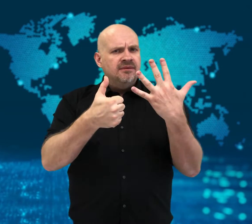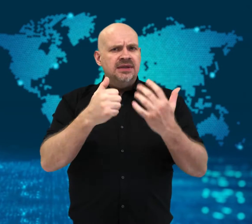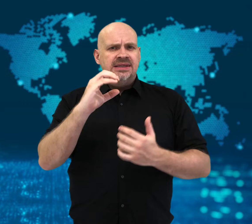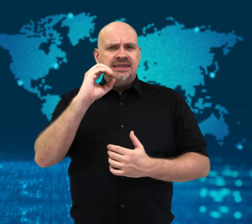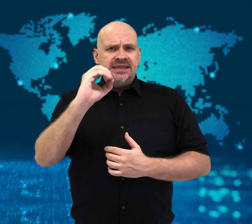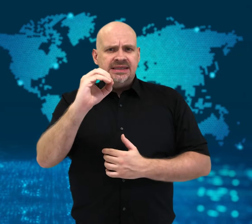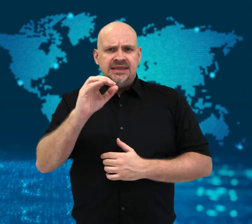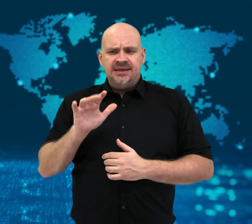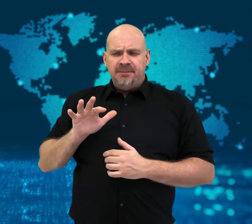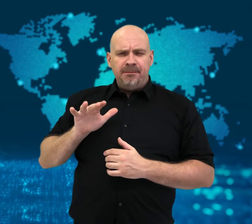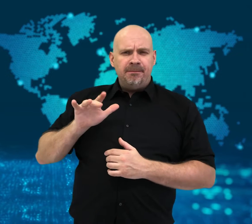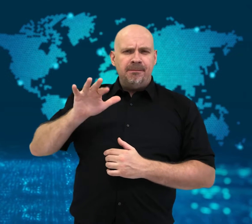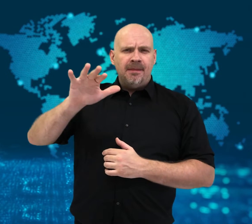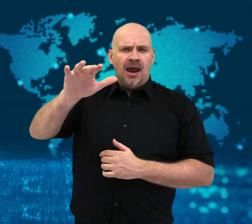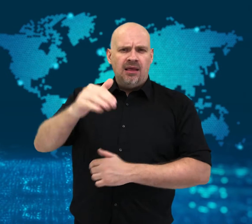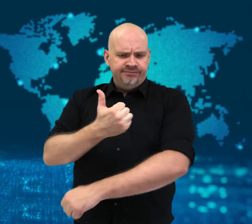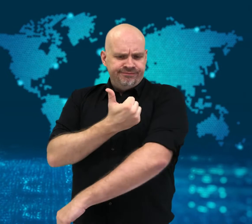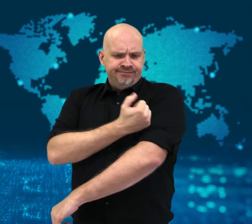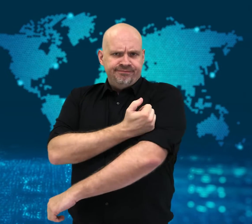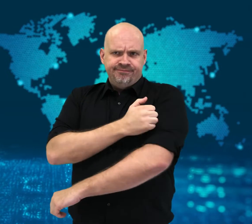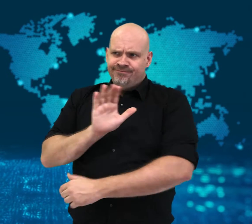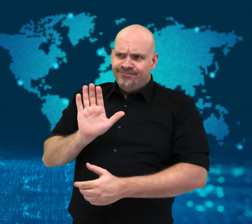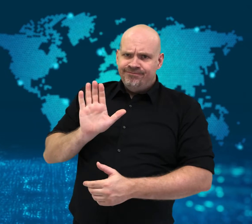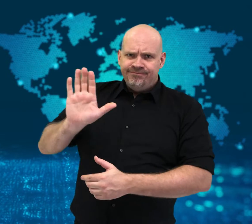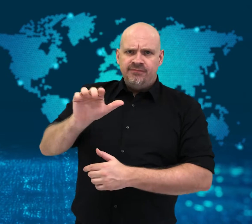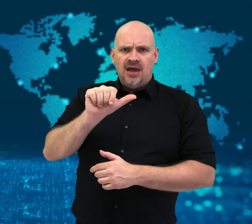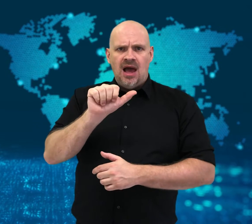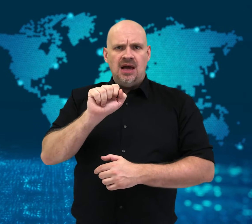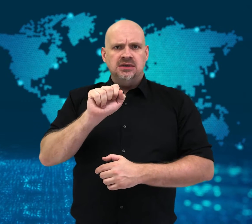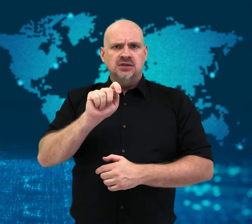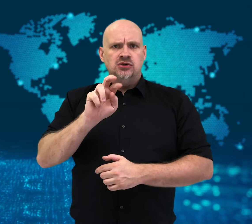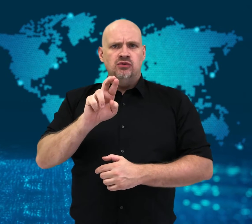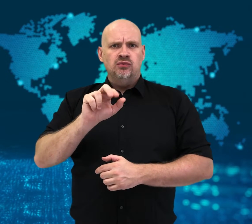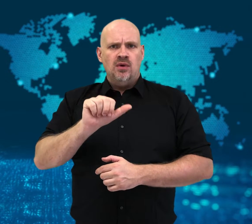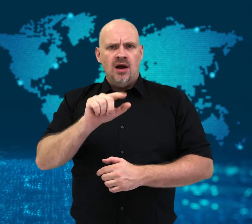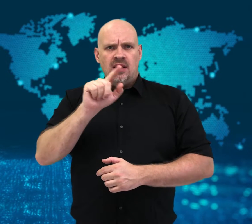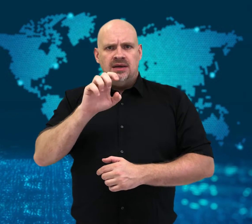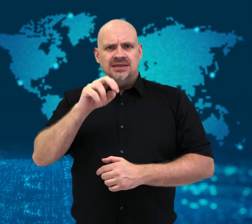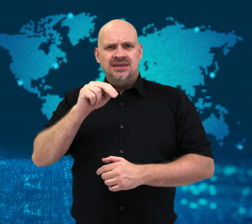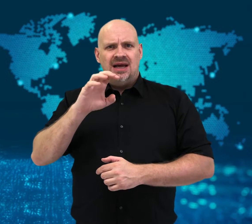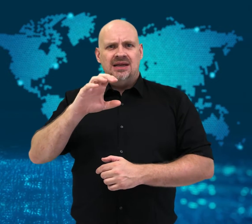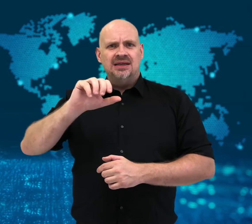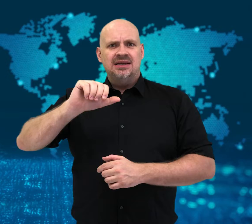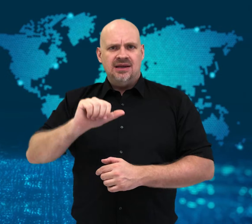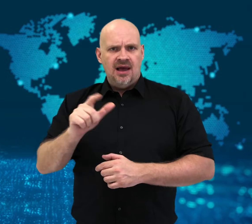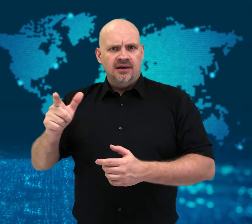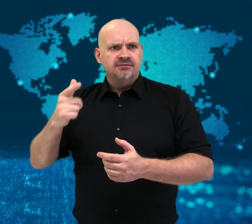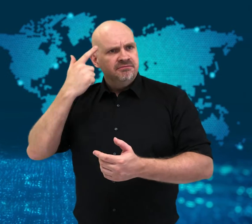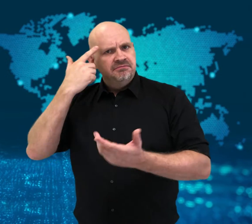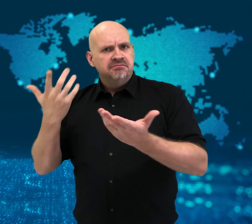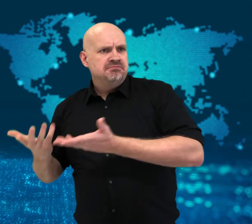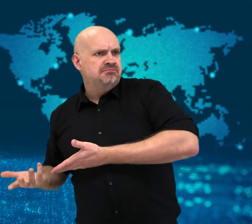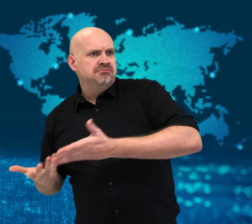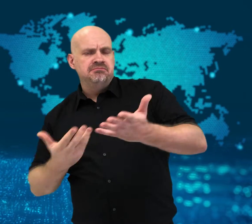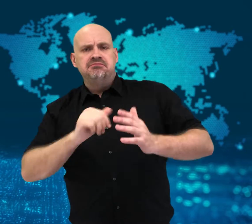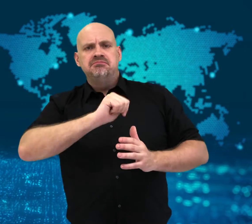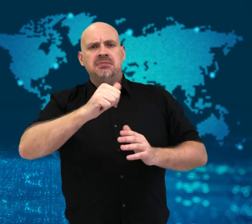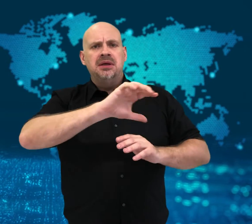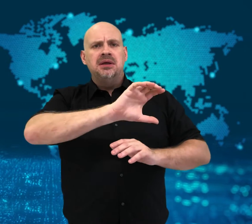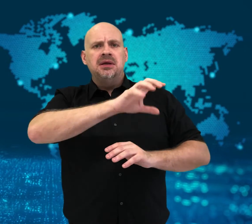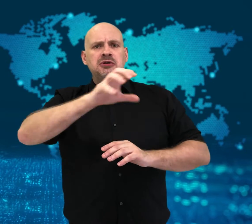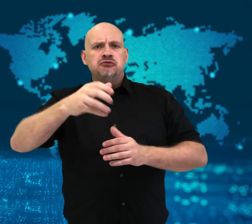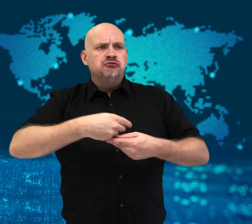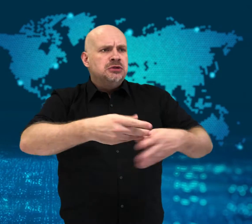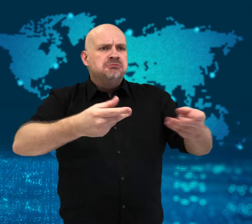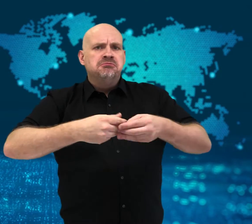countries as around 42% of the country’s population have already